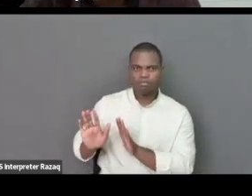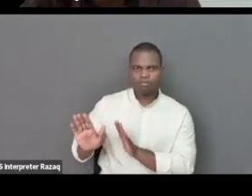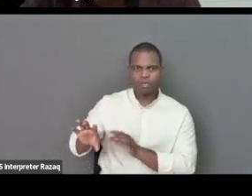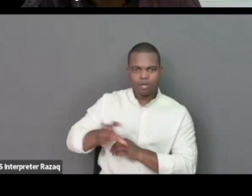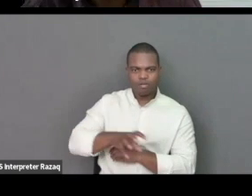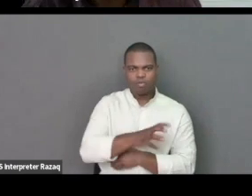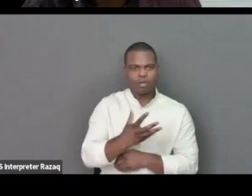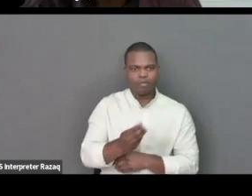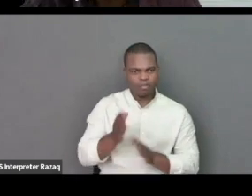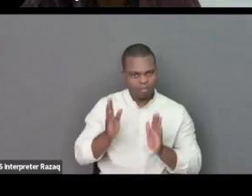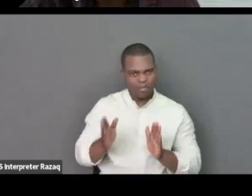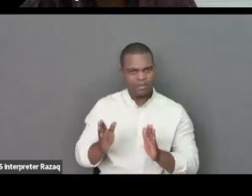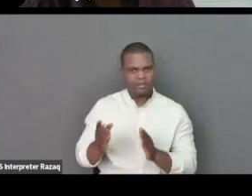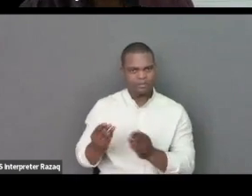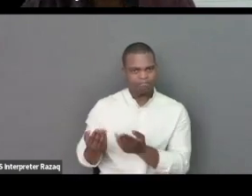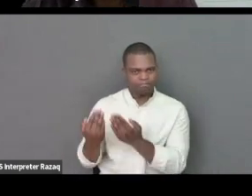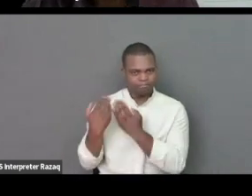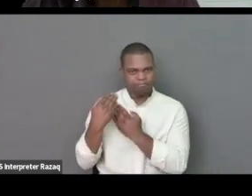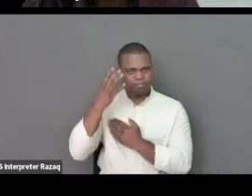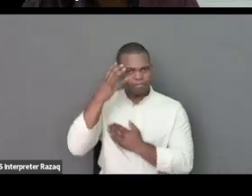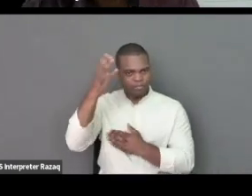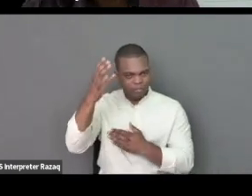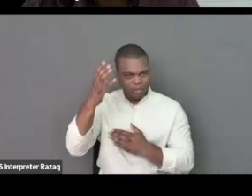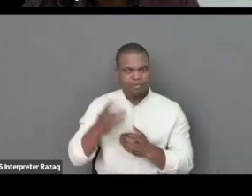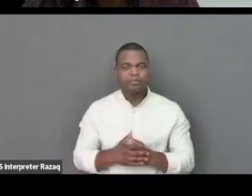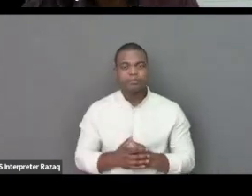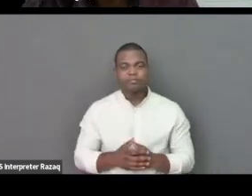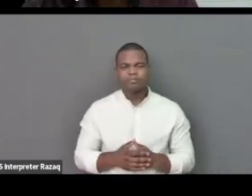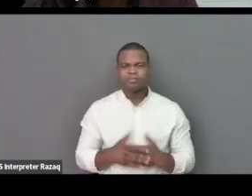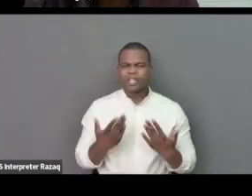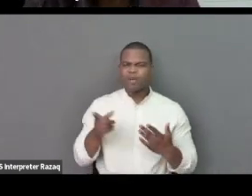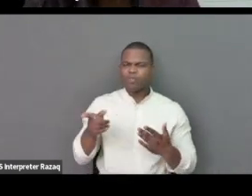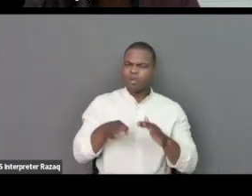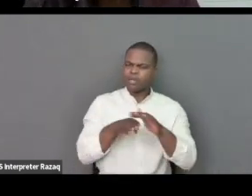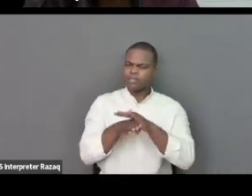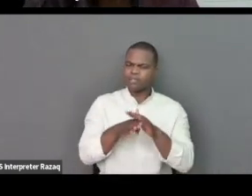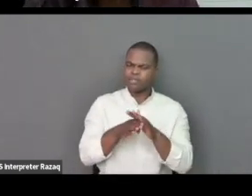enforcement bodies in each member state that check websites